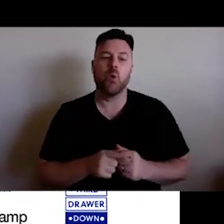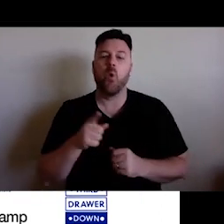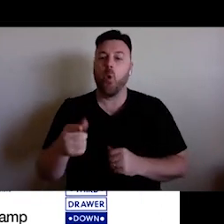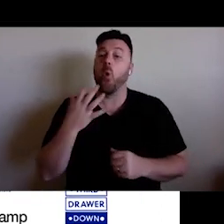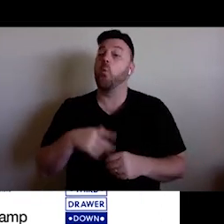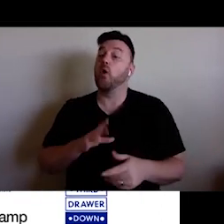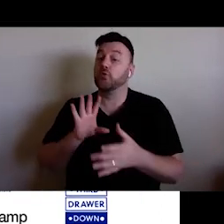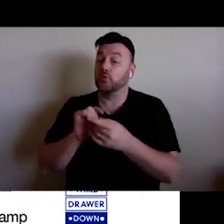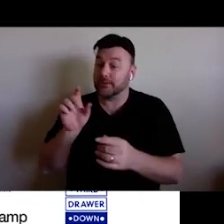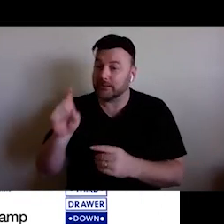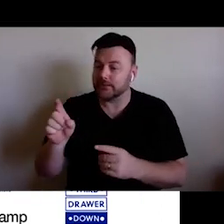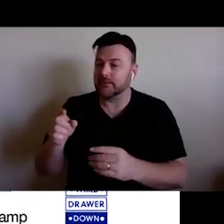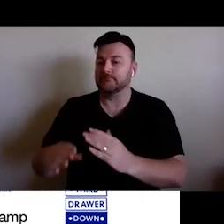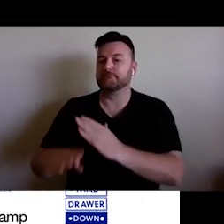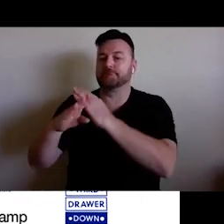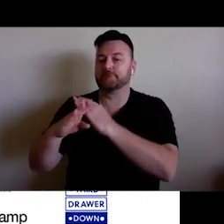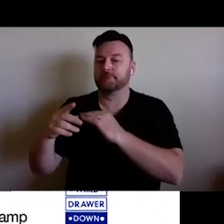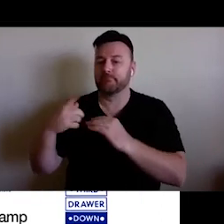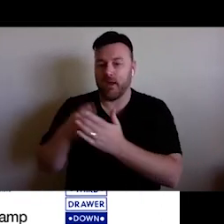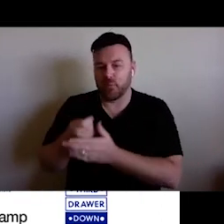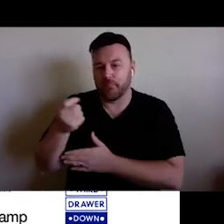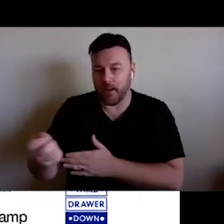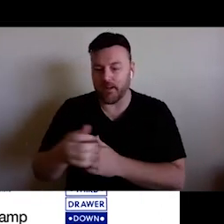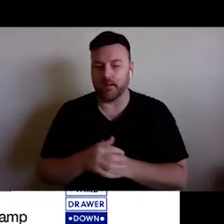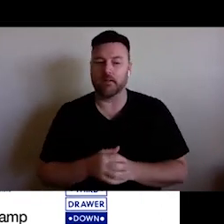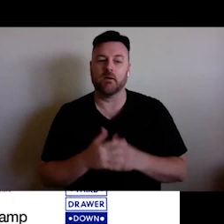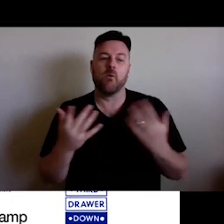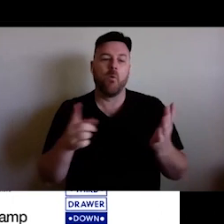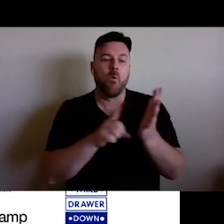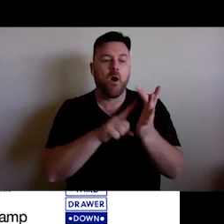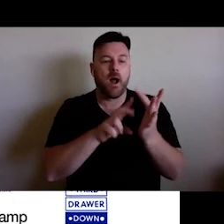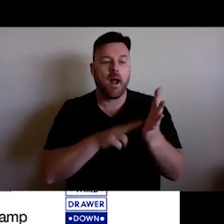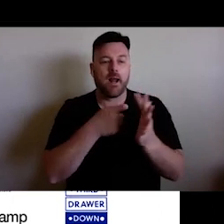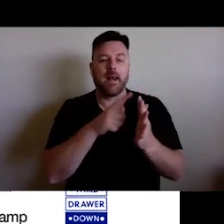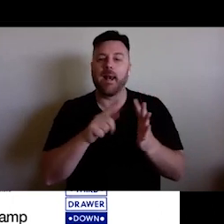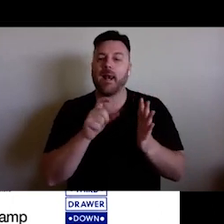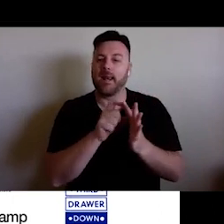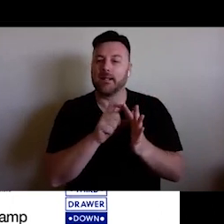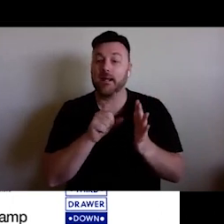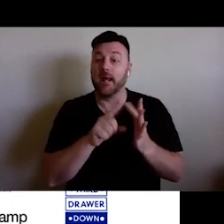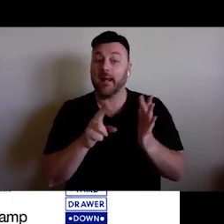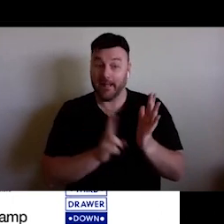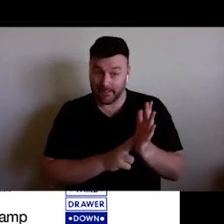number of searches, or there might be some barriers to enjoying it fully, like advertising. But if you pay a subscription, you pay them a